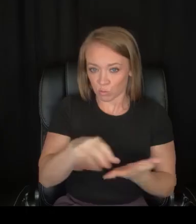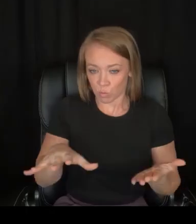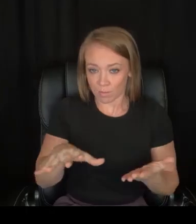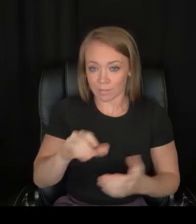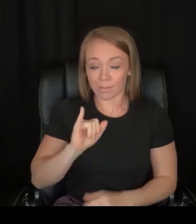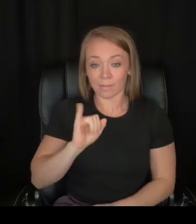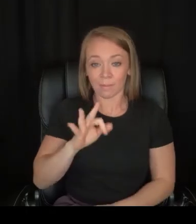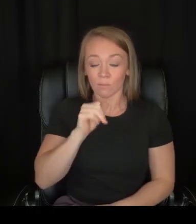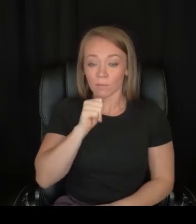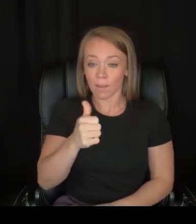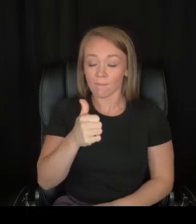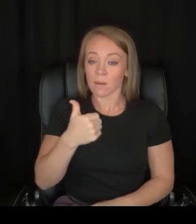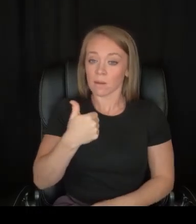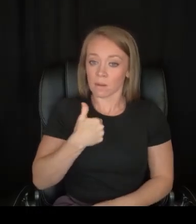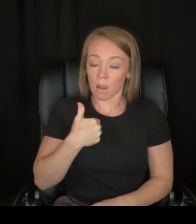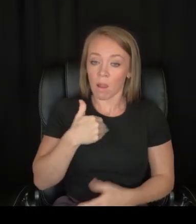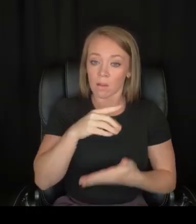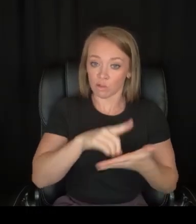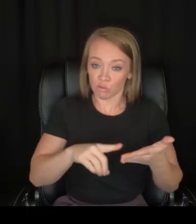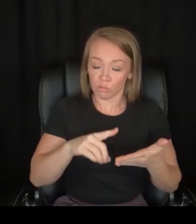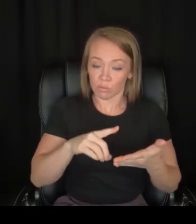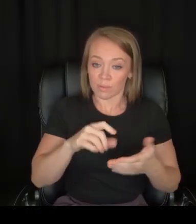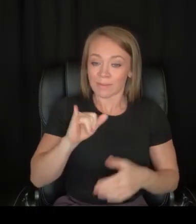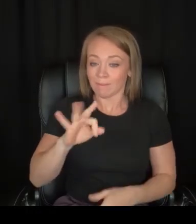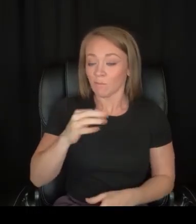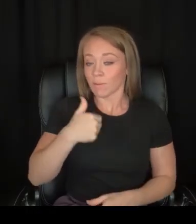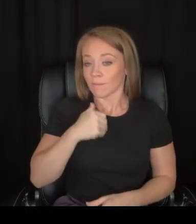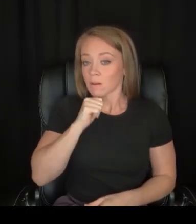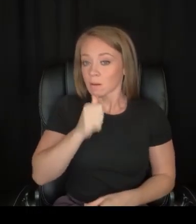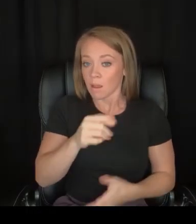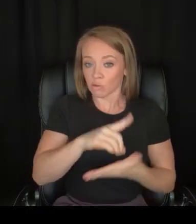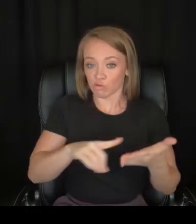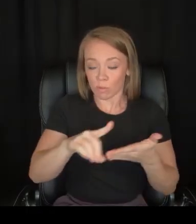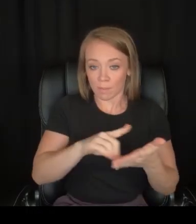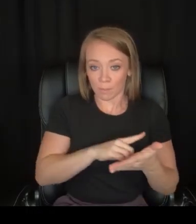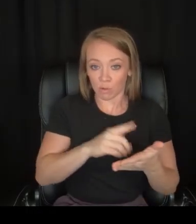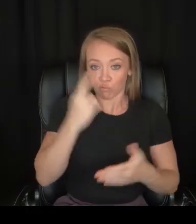non discriminatory reason for it, requiring students with disabilities to